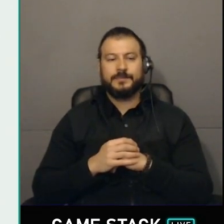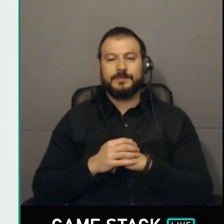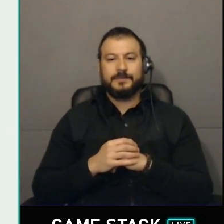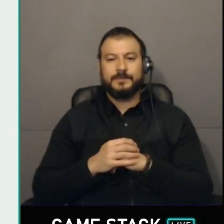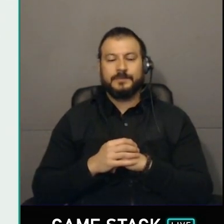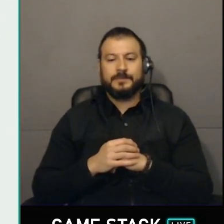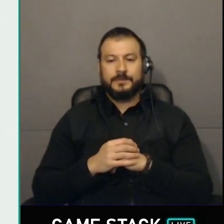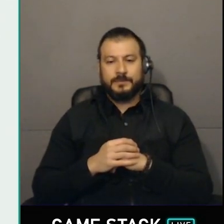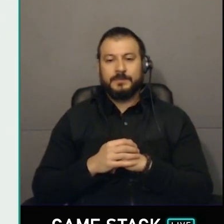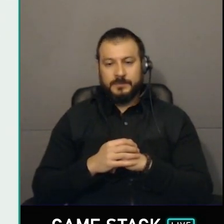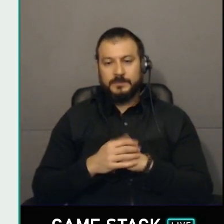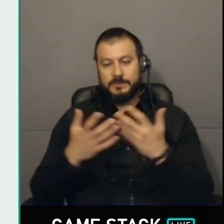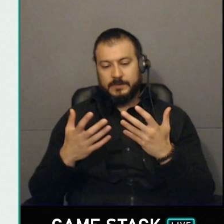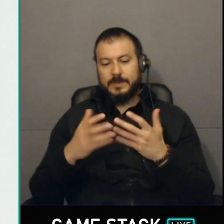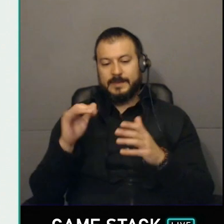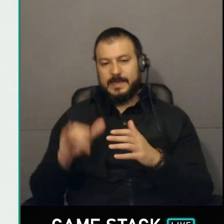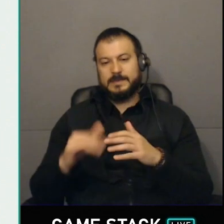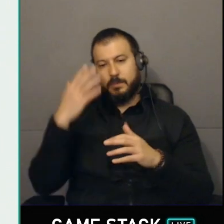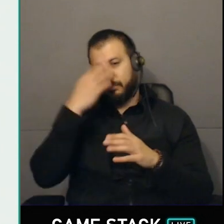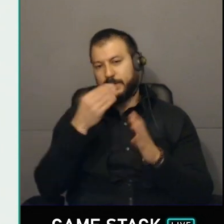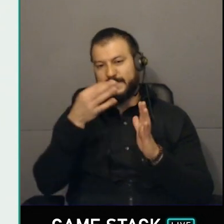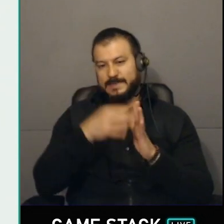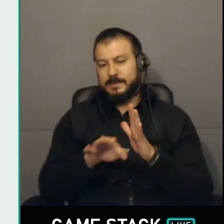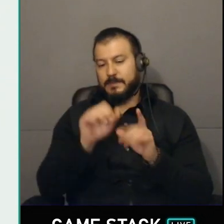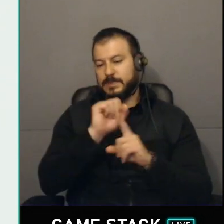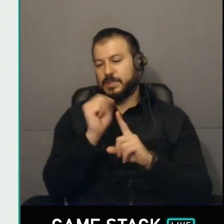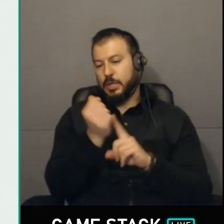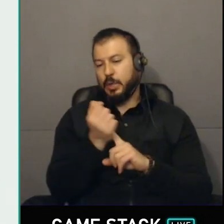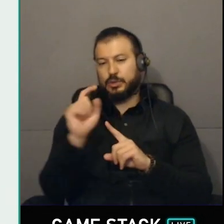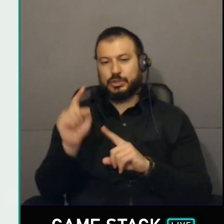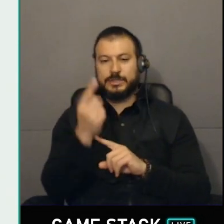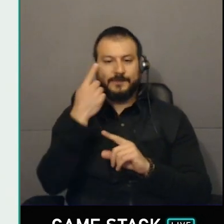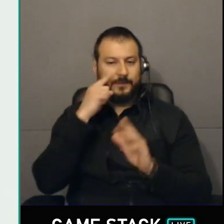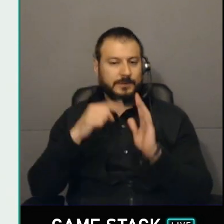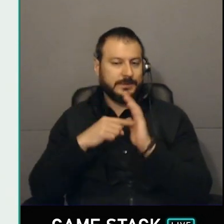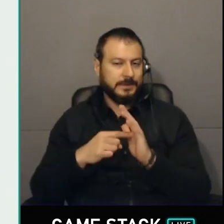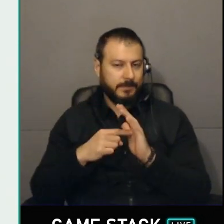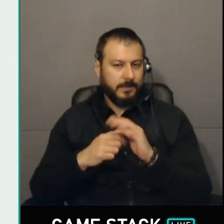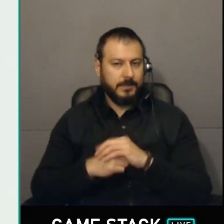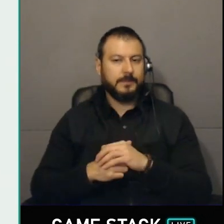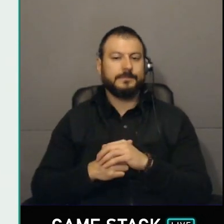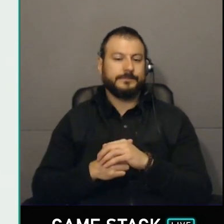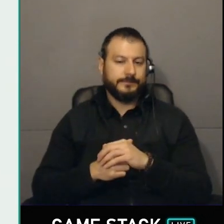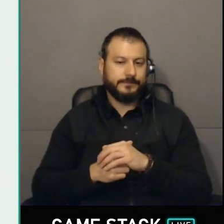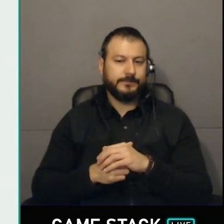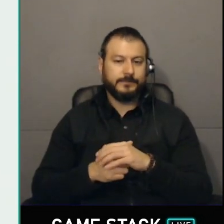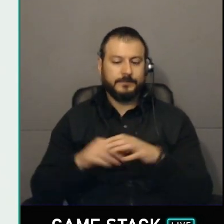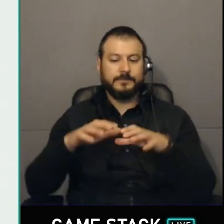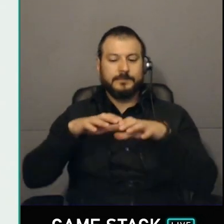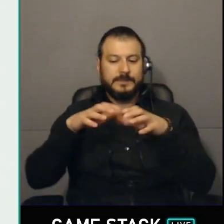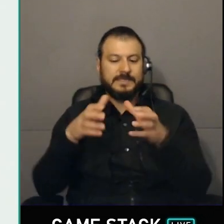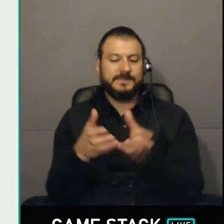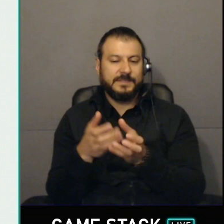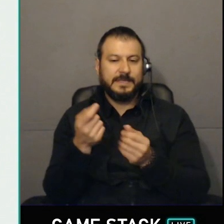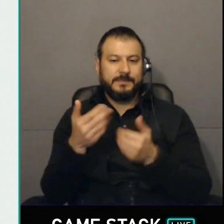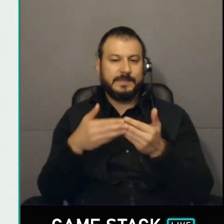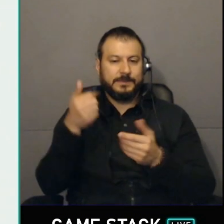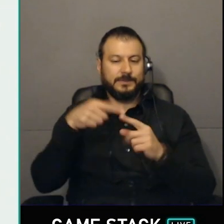That was a fairly simple scenario just for example, spheres are easier to look at, because there's only one contact point with the box.